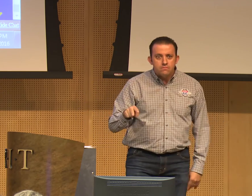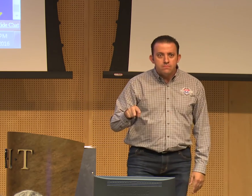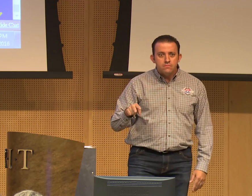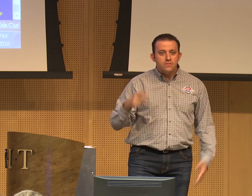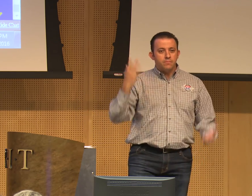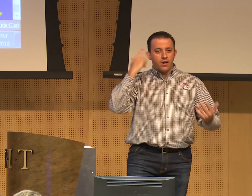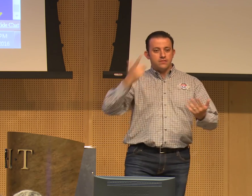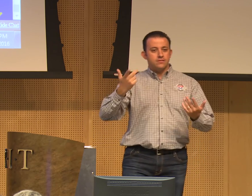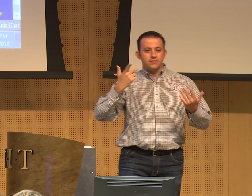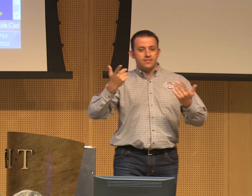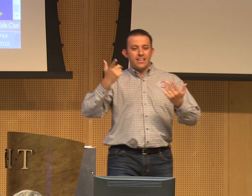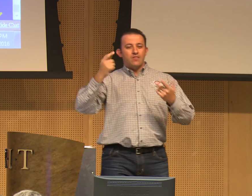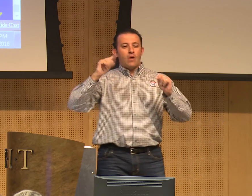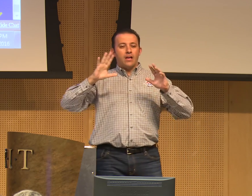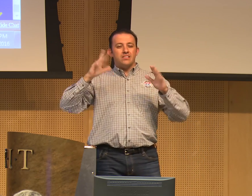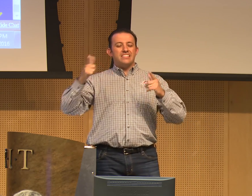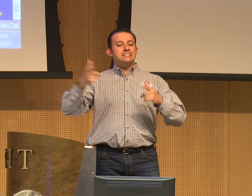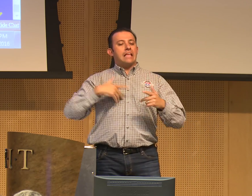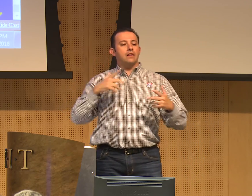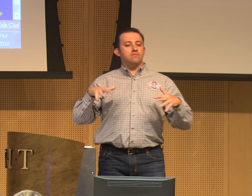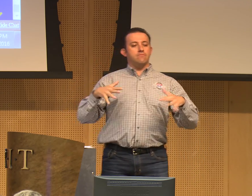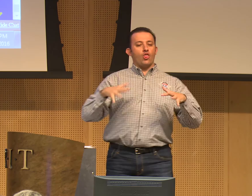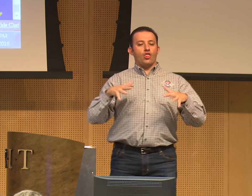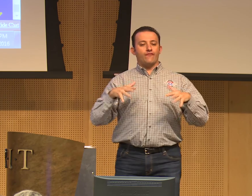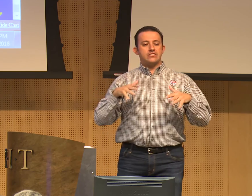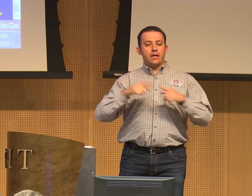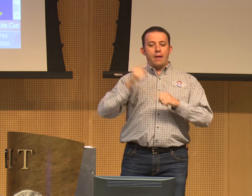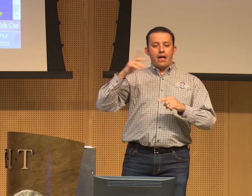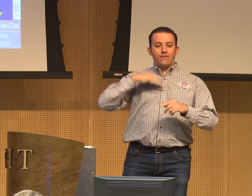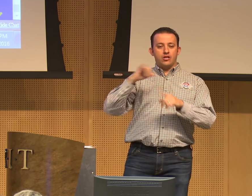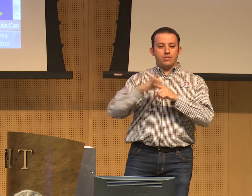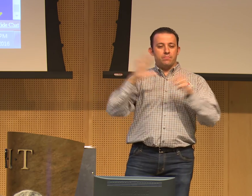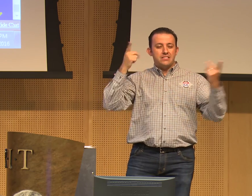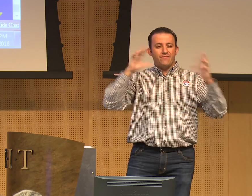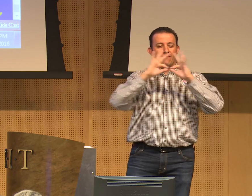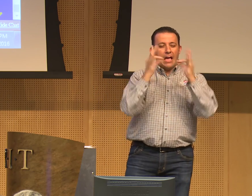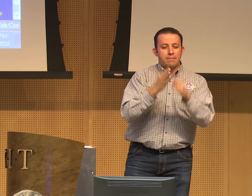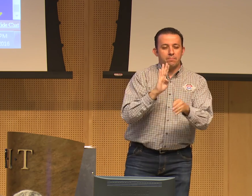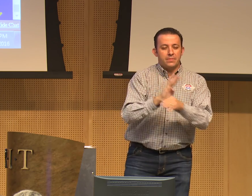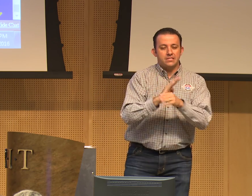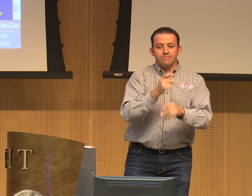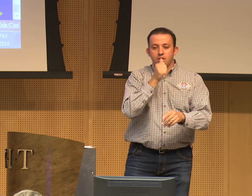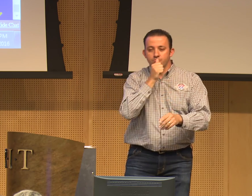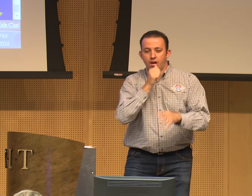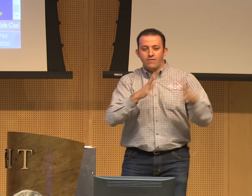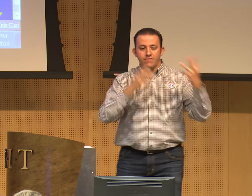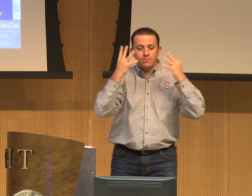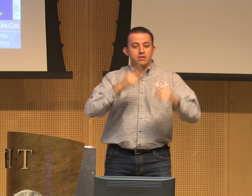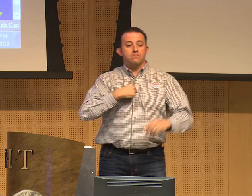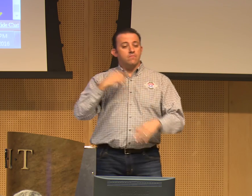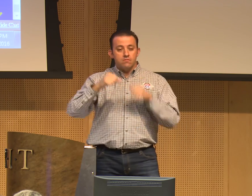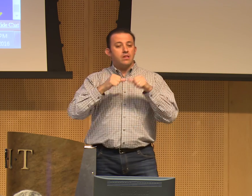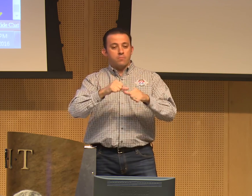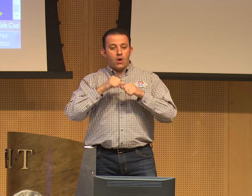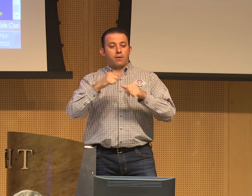and I said, "OK. That's fine. I just need the internship." You know, we were thinking about, you know, running a family business and me getting involved in his life